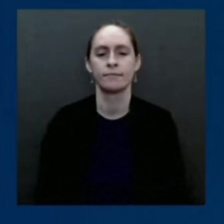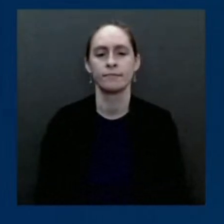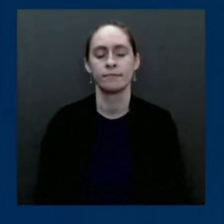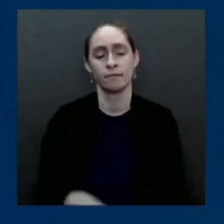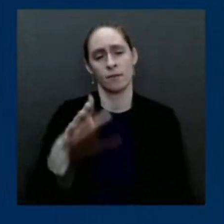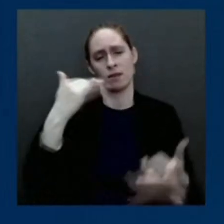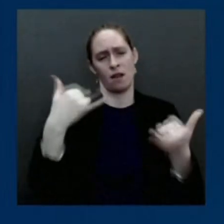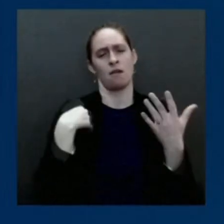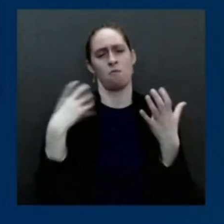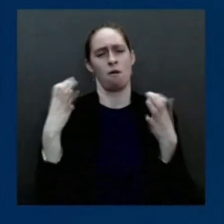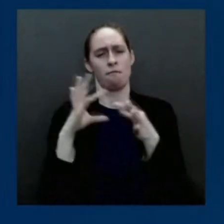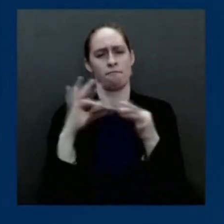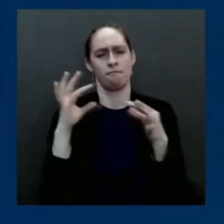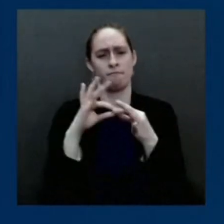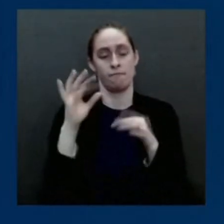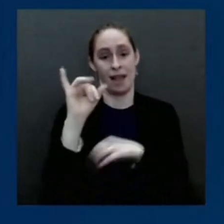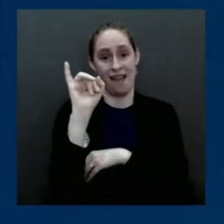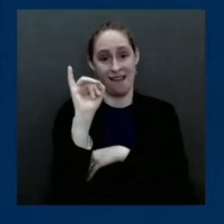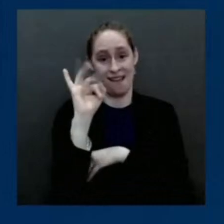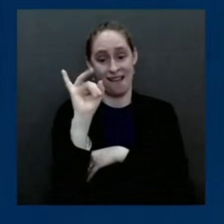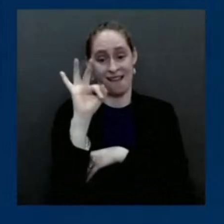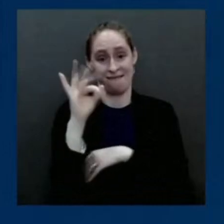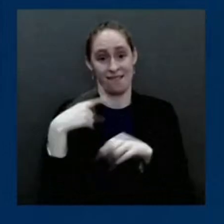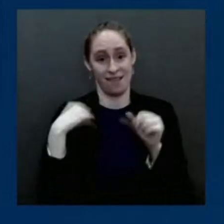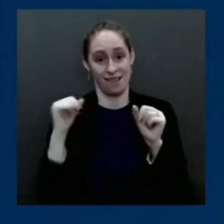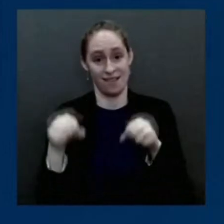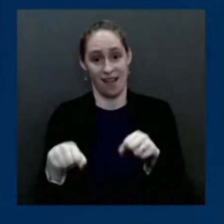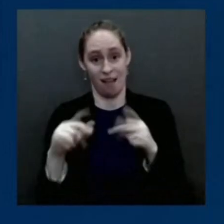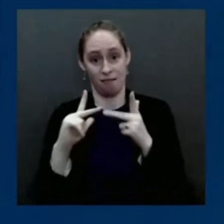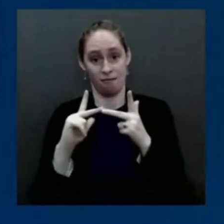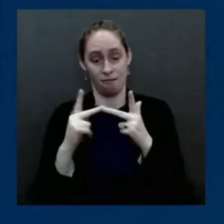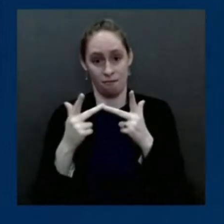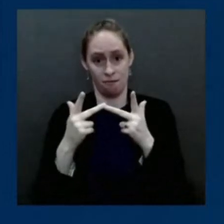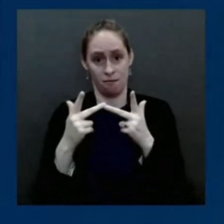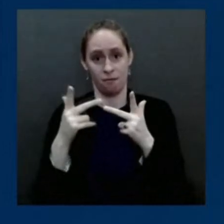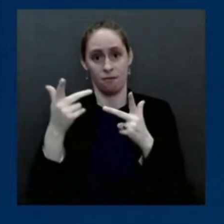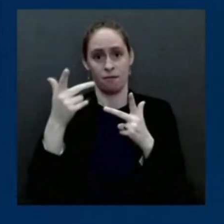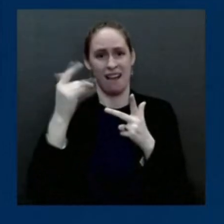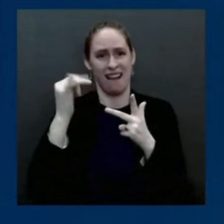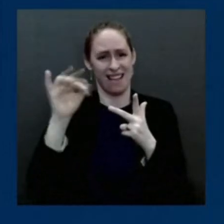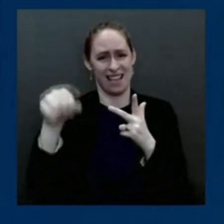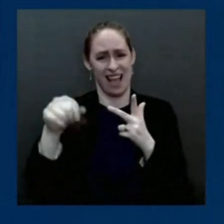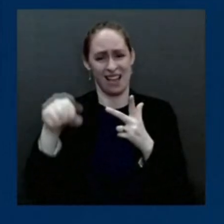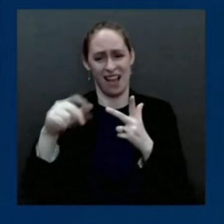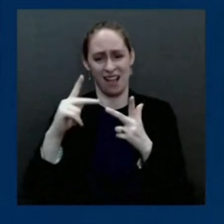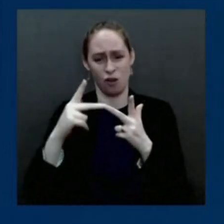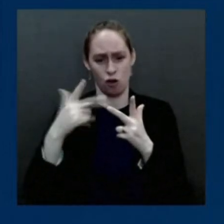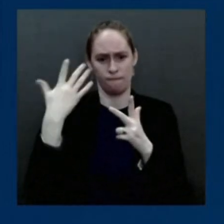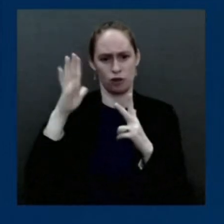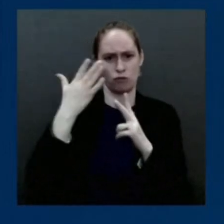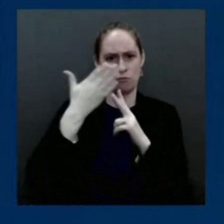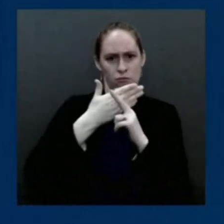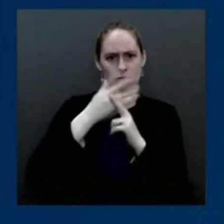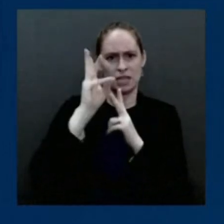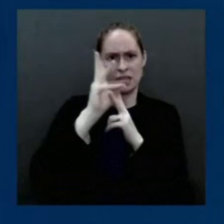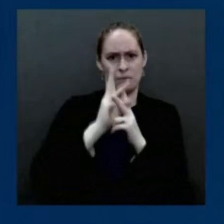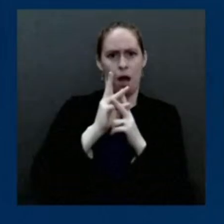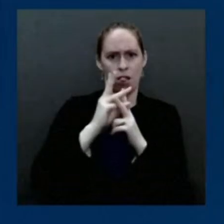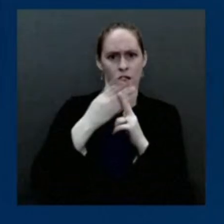THAT PEOPLE SHOULD GET THEIR BOOSTS BECAUSE OF PROTECTION AGAINST OMICRON.